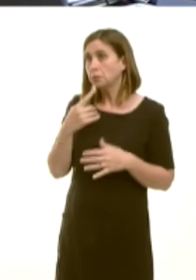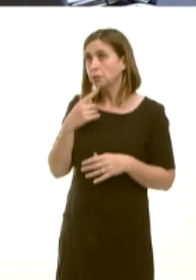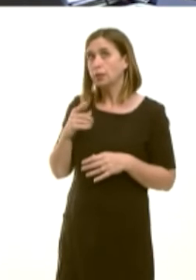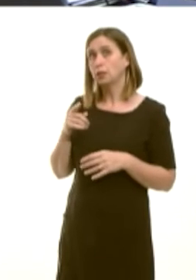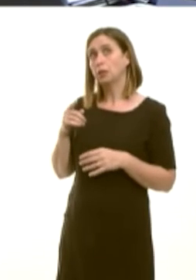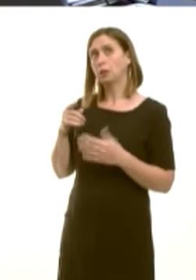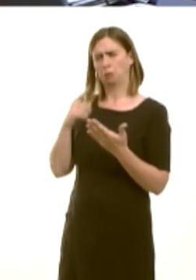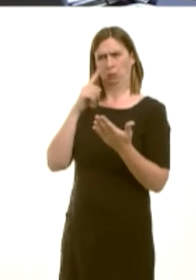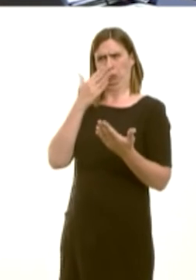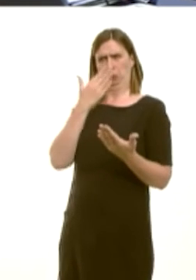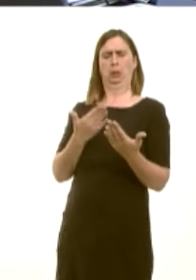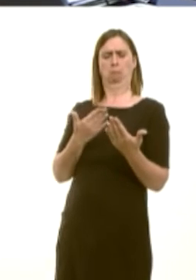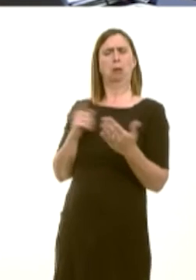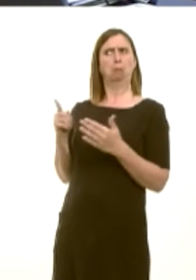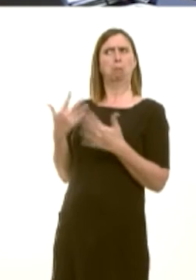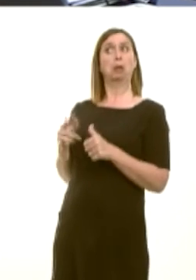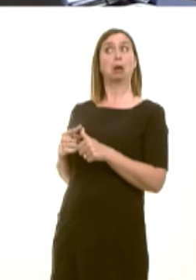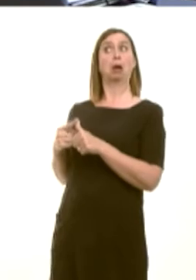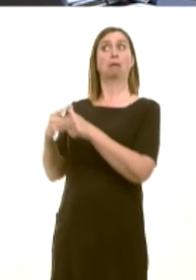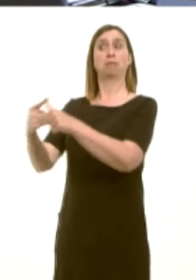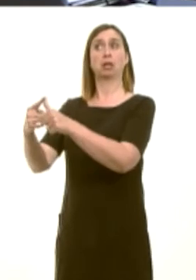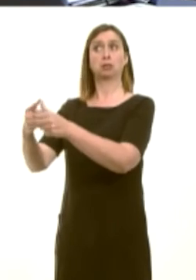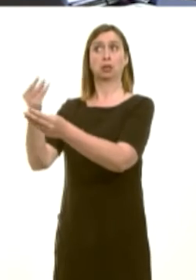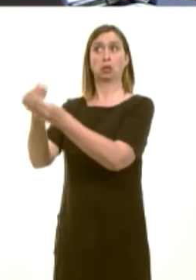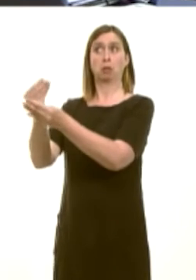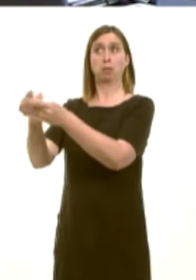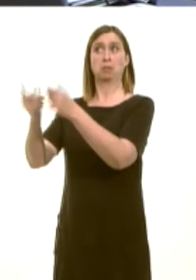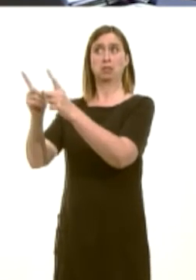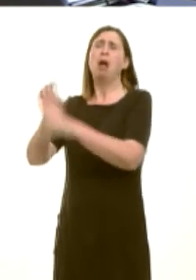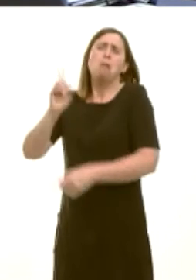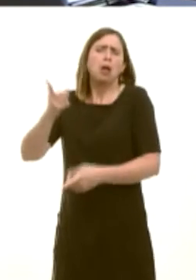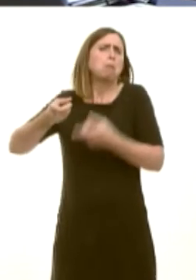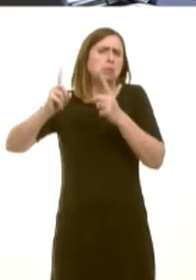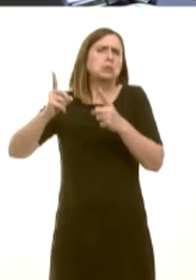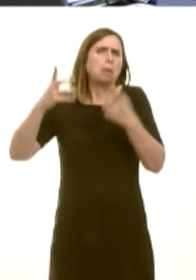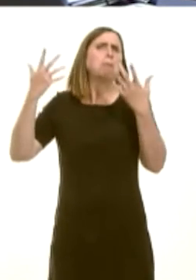to be given to the Minister, nevertheless, the Minister actually did make an offer. So,